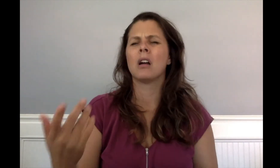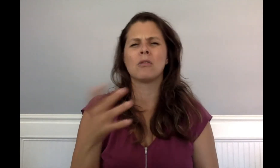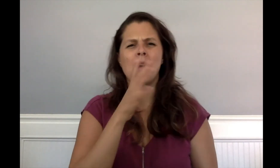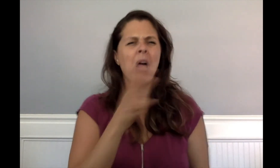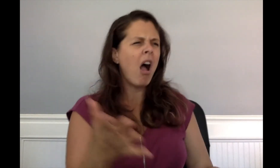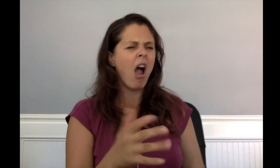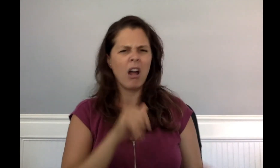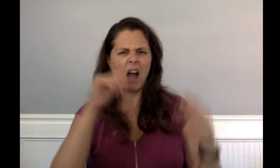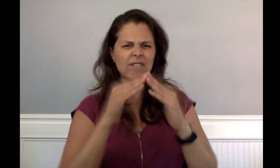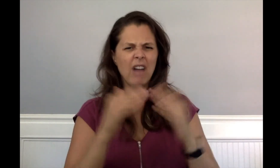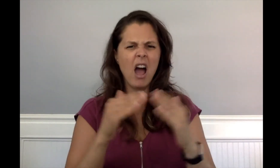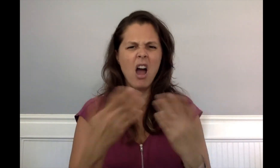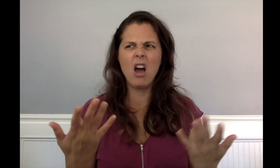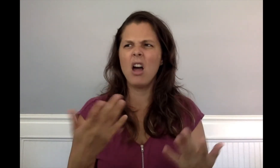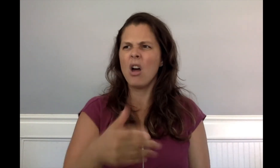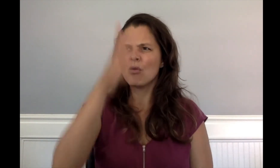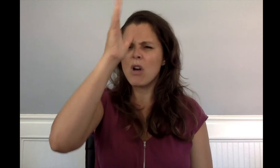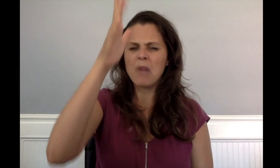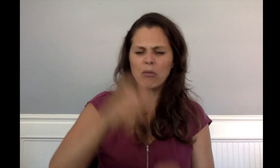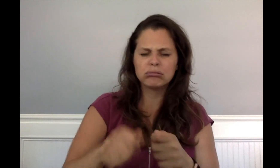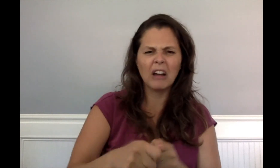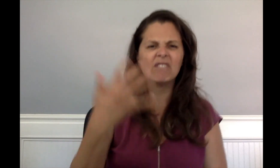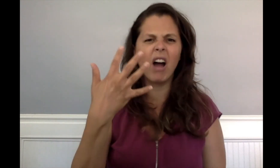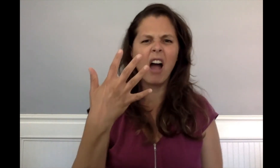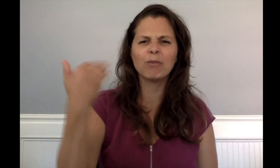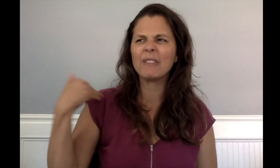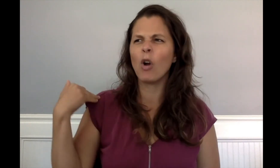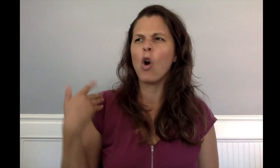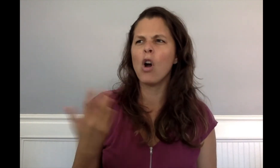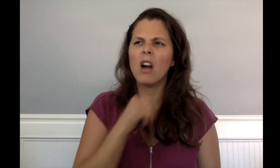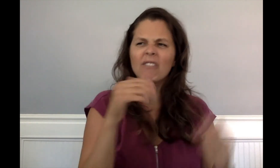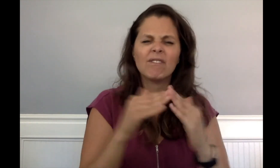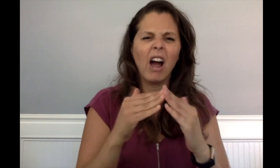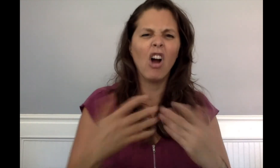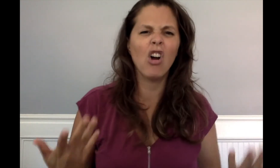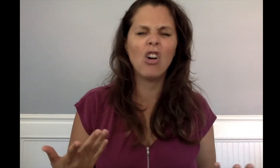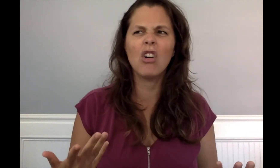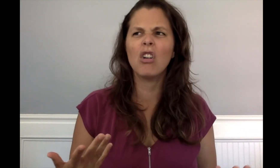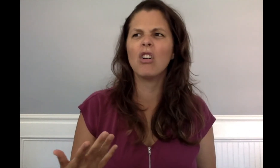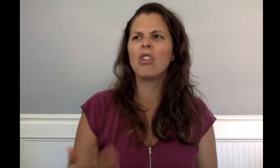"But Irving dealt five cards when he was the dealer!"